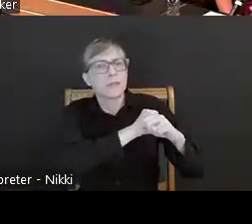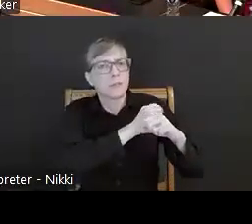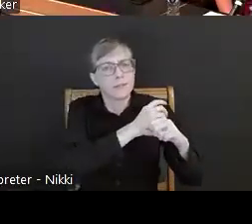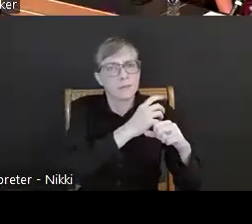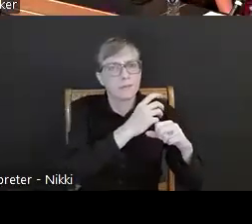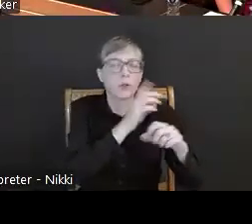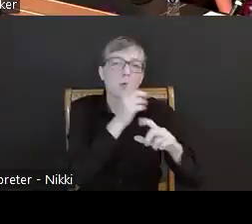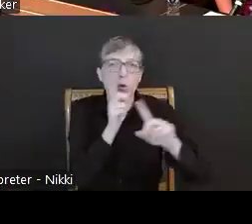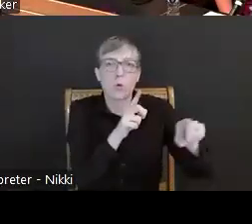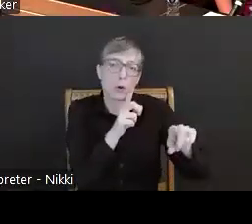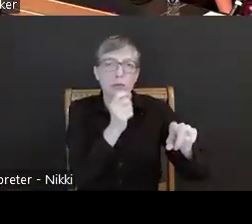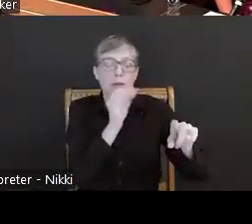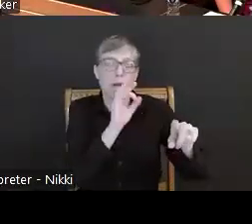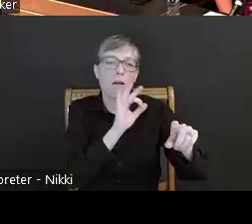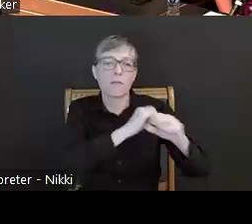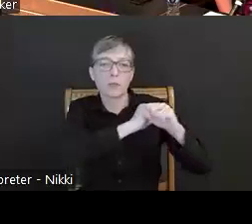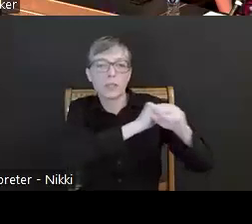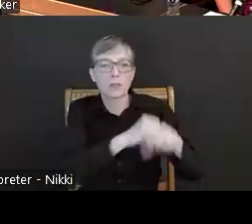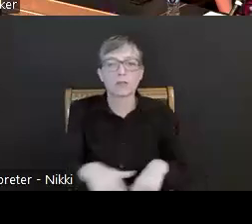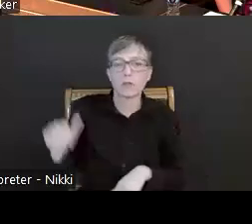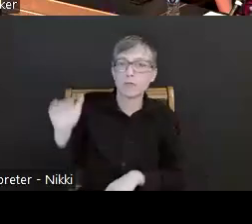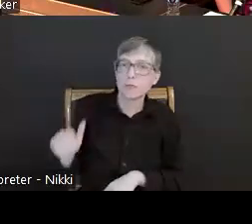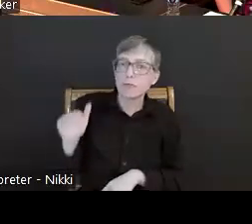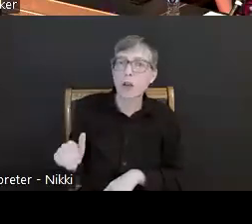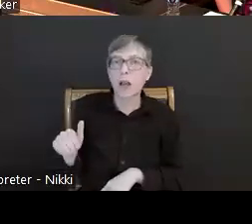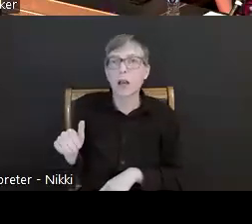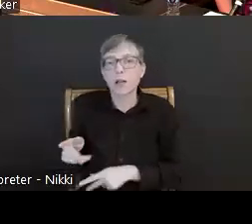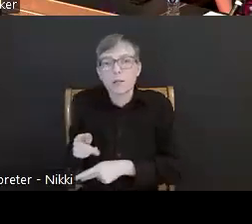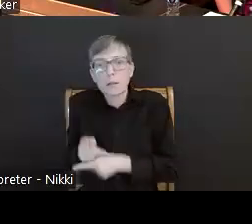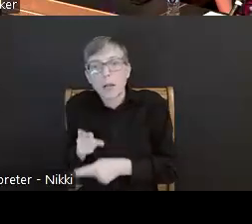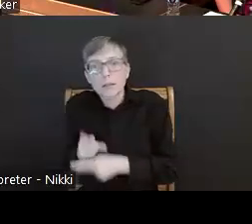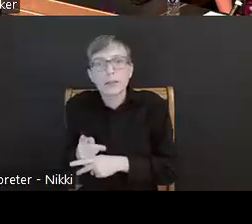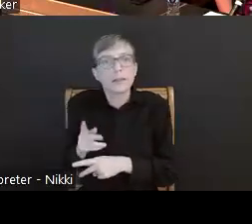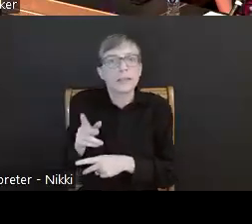legal needs related to experiencing intimate partner violence um and then we also provide